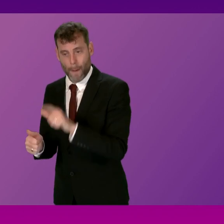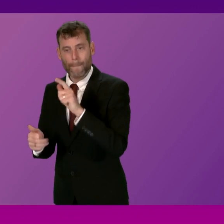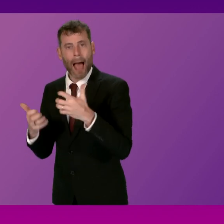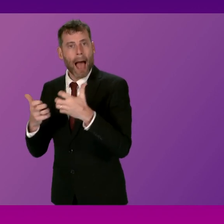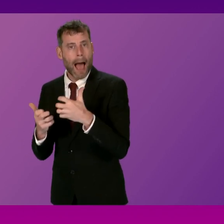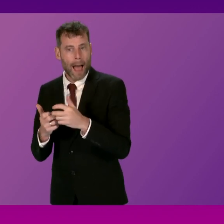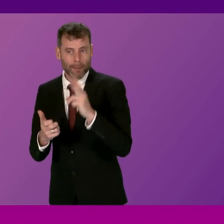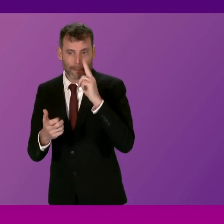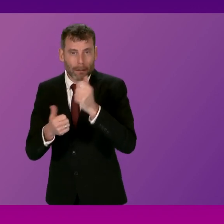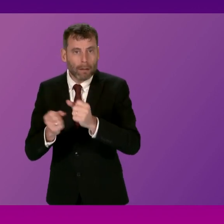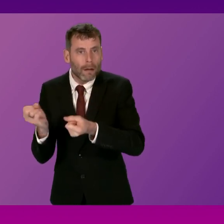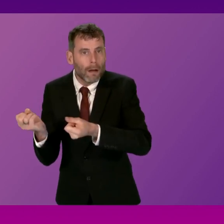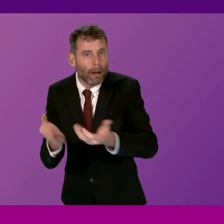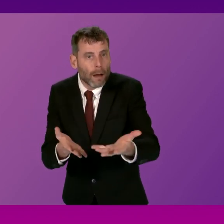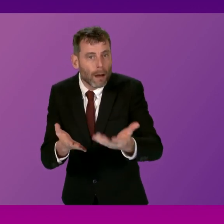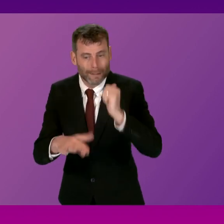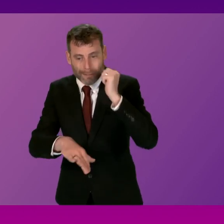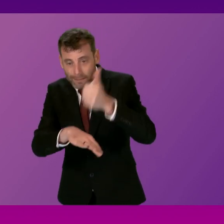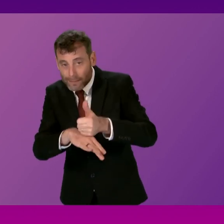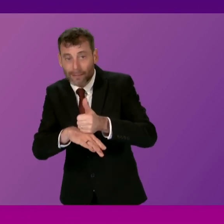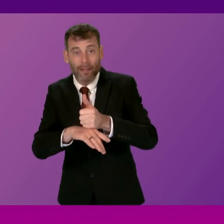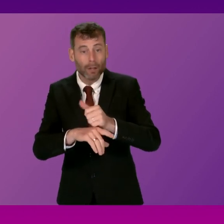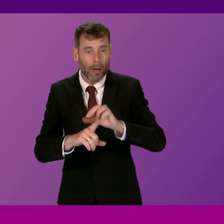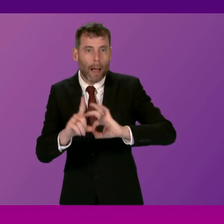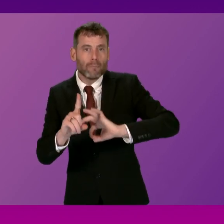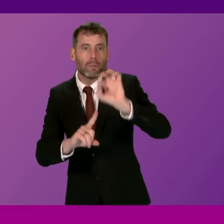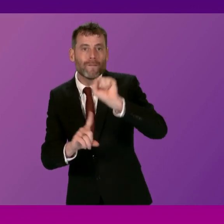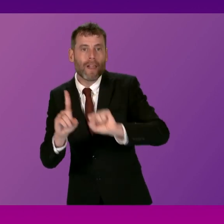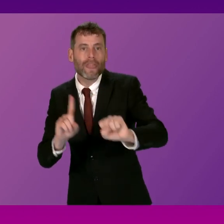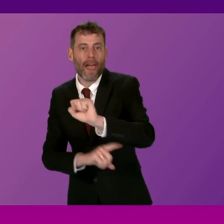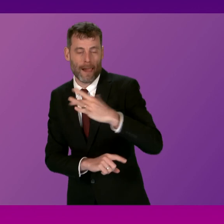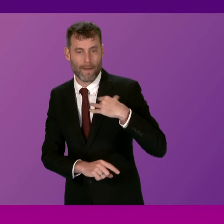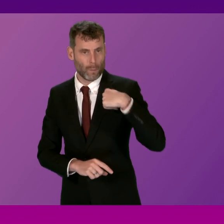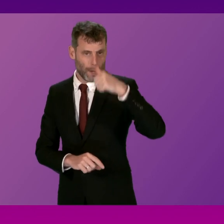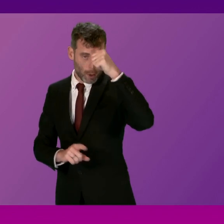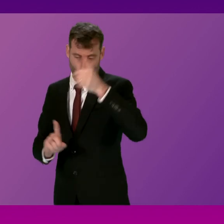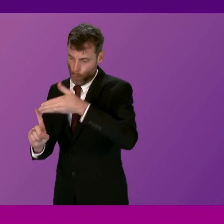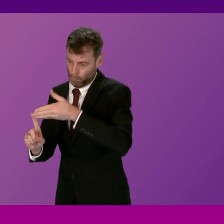that progress is made that will have the impact on people’s lives that we all want.